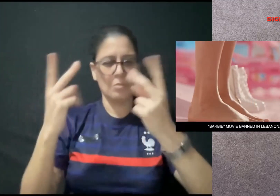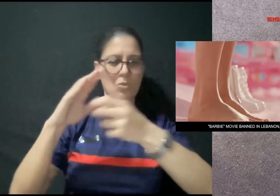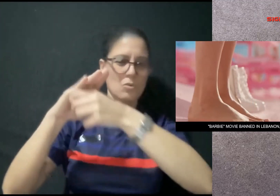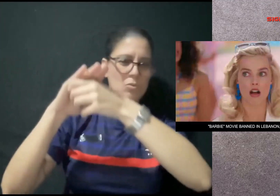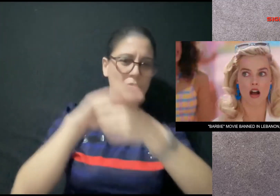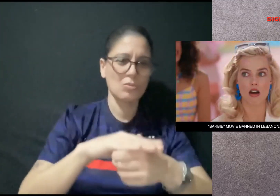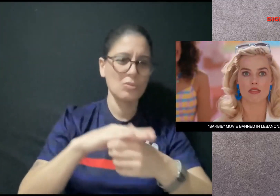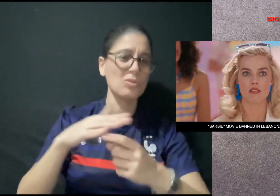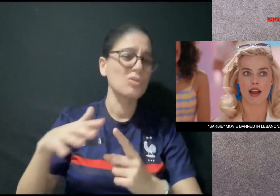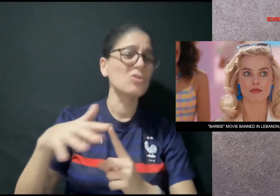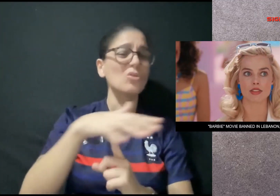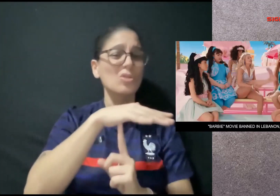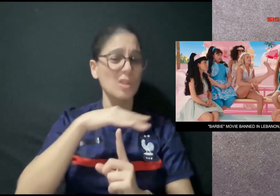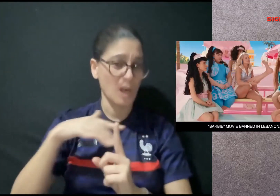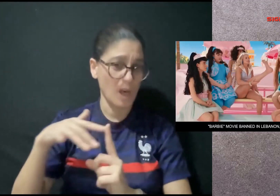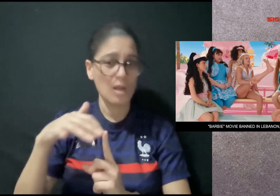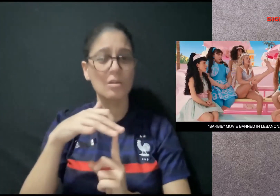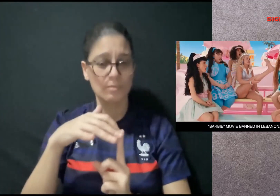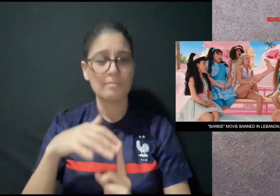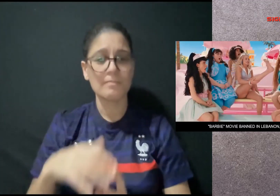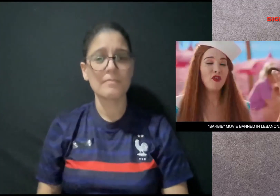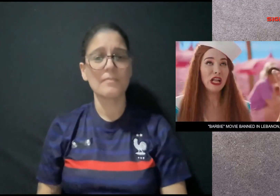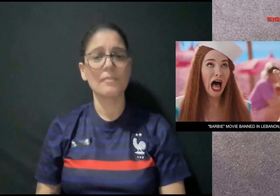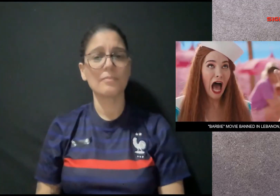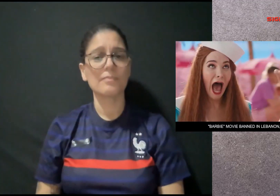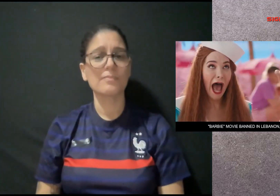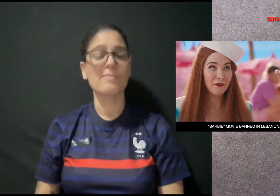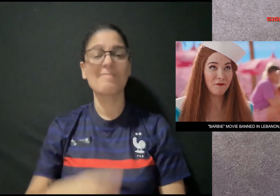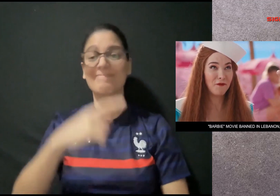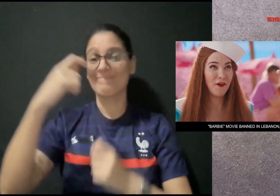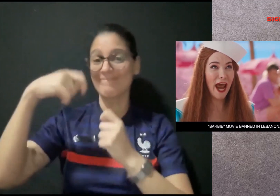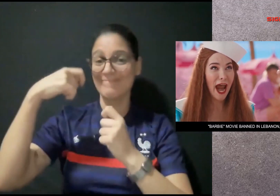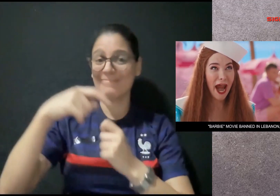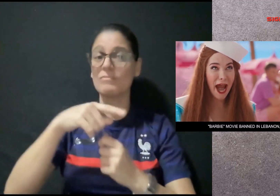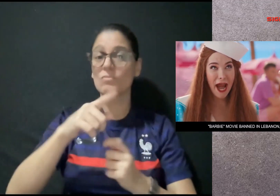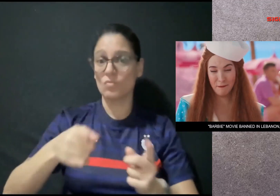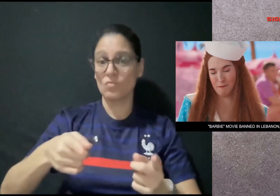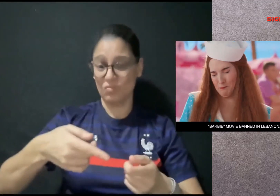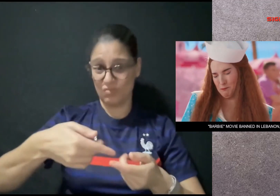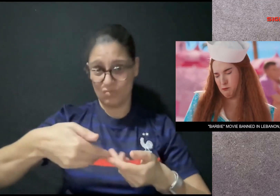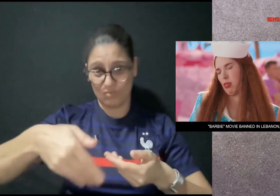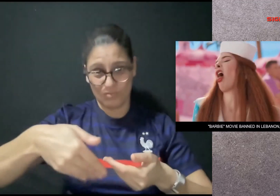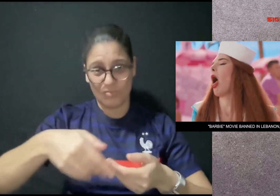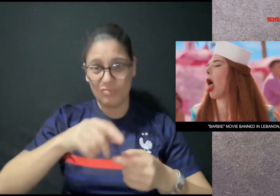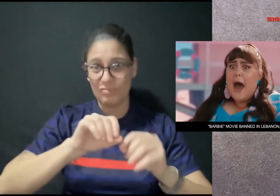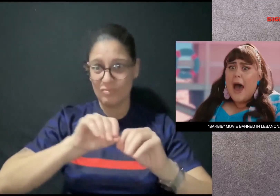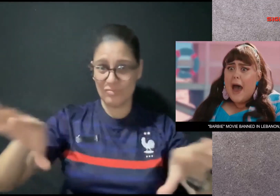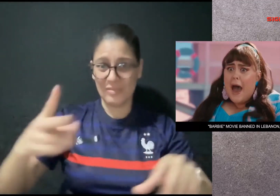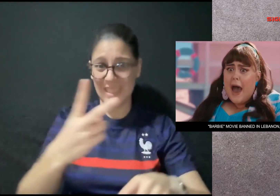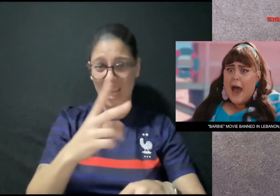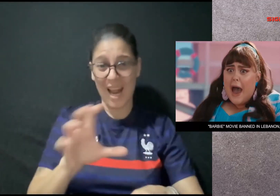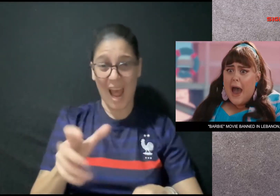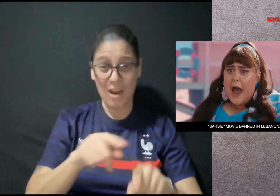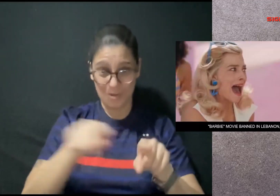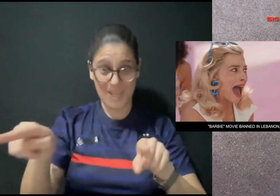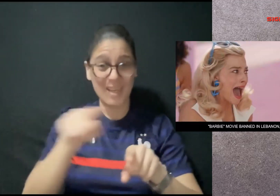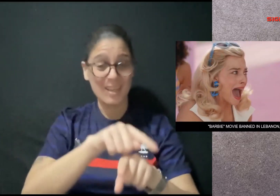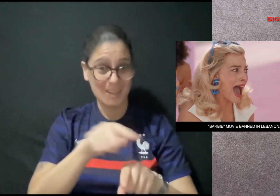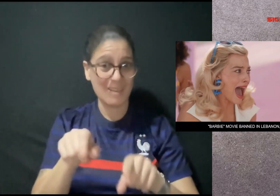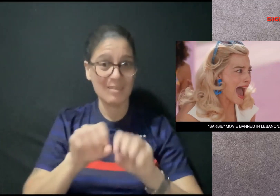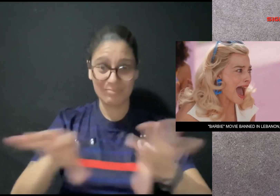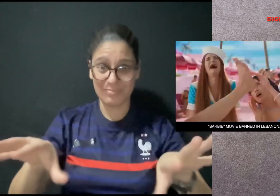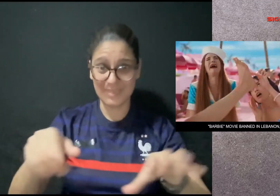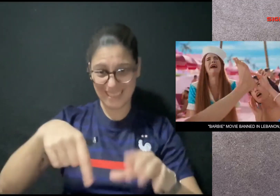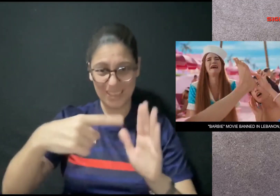values of society the movie was scheduled to be released in